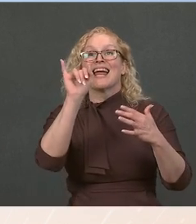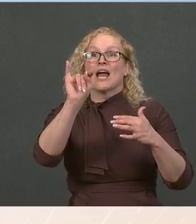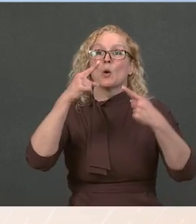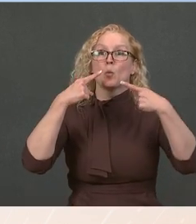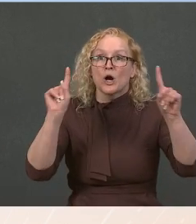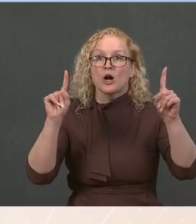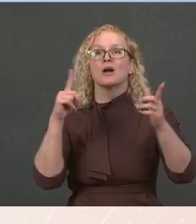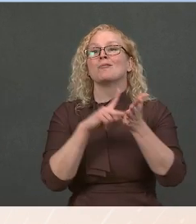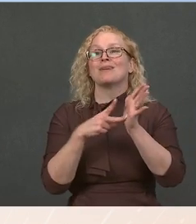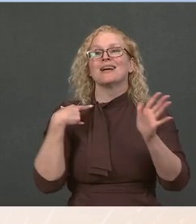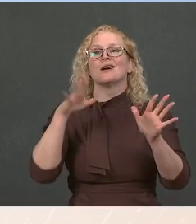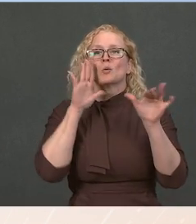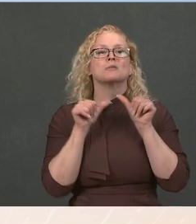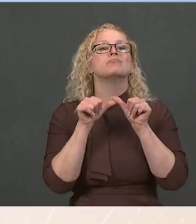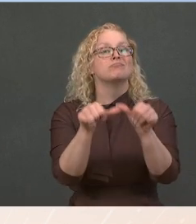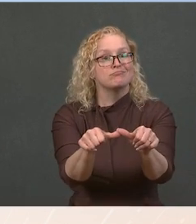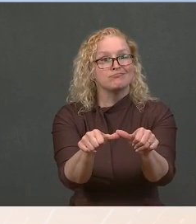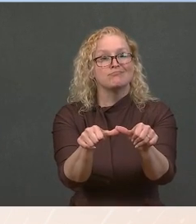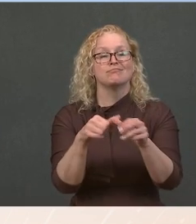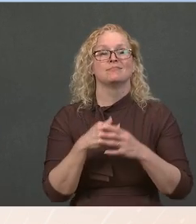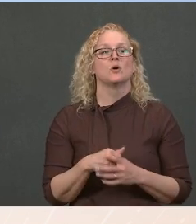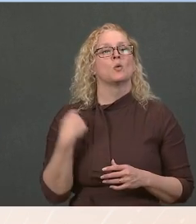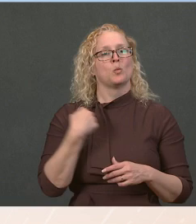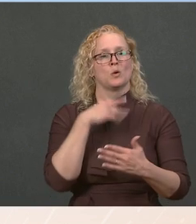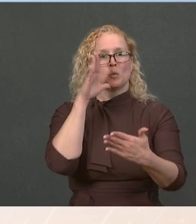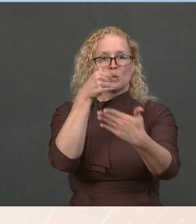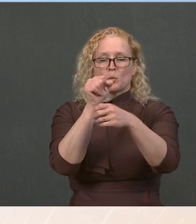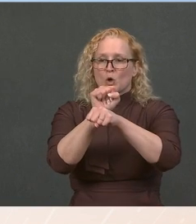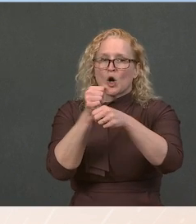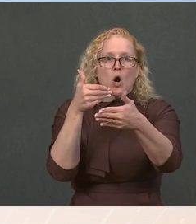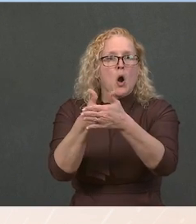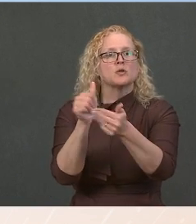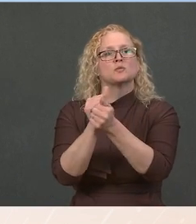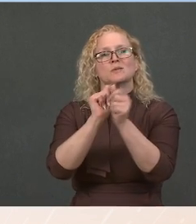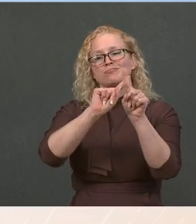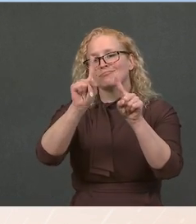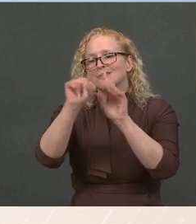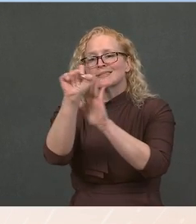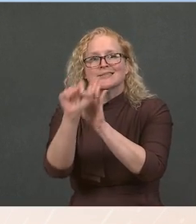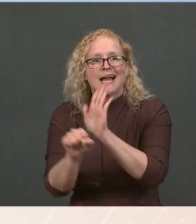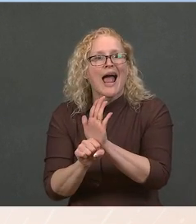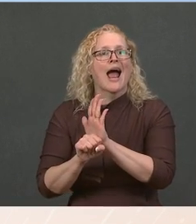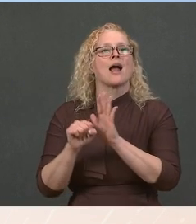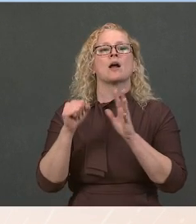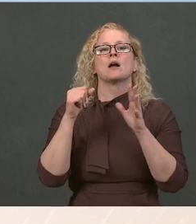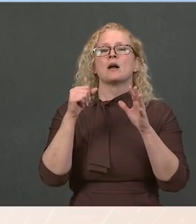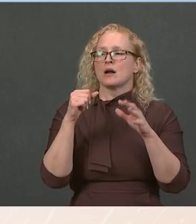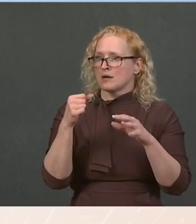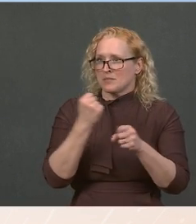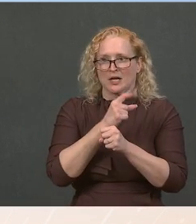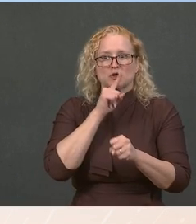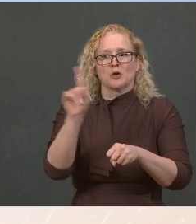and work closely with states and businesses to continue to get people vaccinated. The Press: Are you worried about your messaging? Ms. Jean-Pierre: No, I mean, I just laid out that --